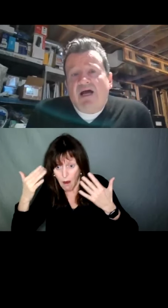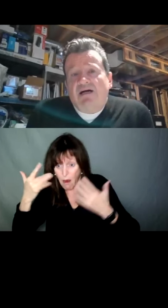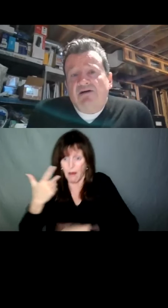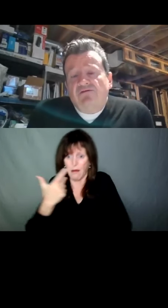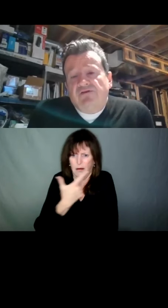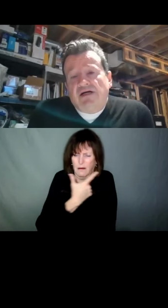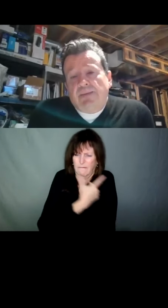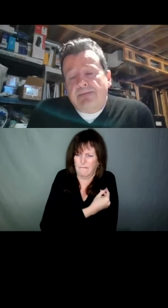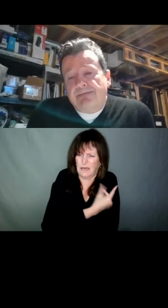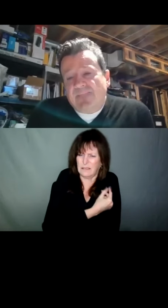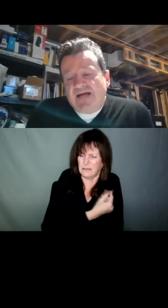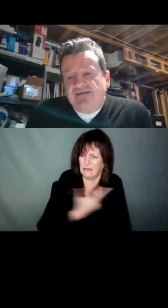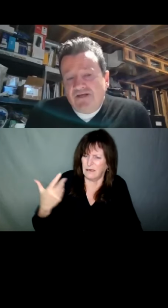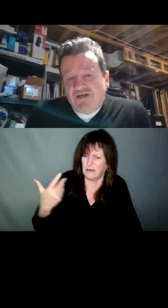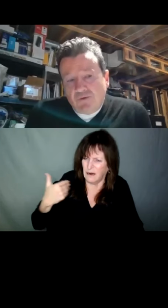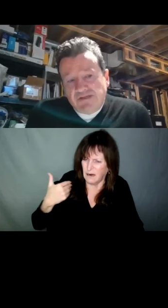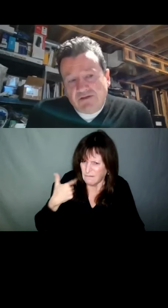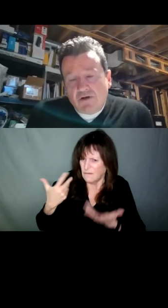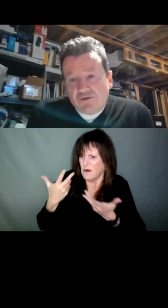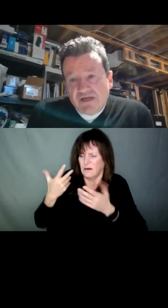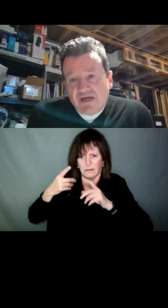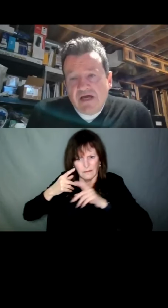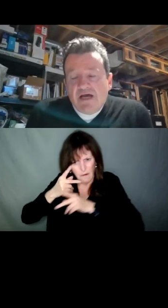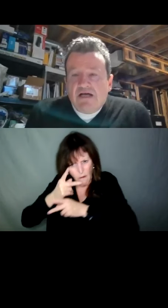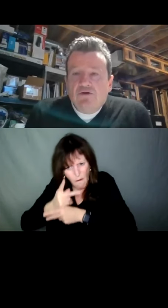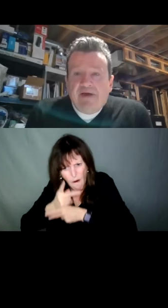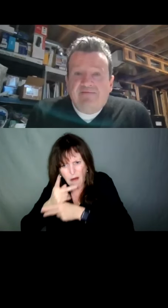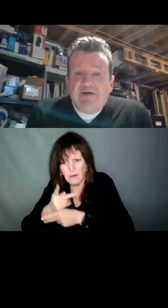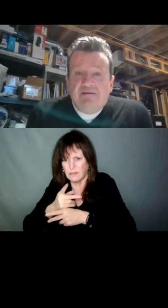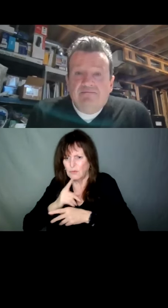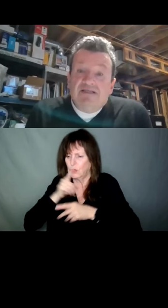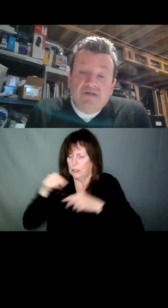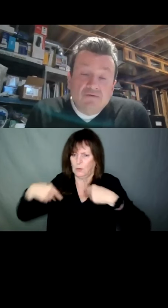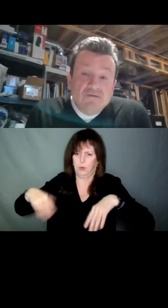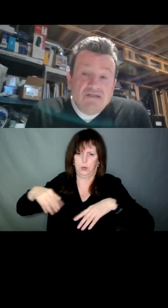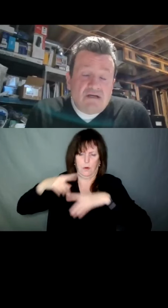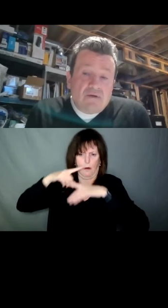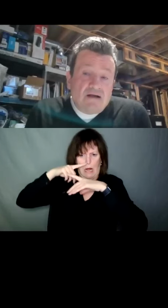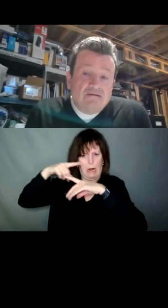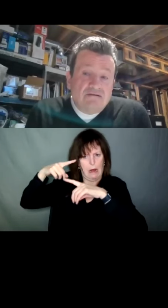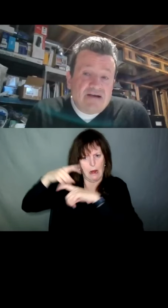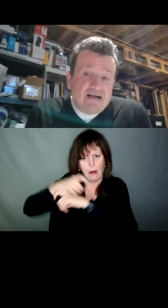have vaccine hesitancy